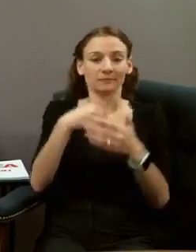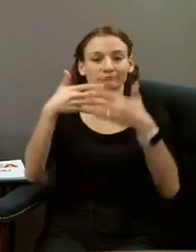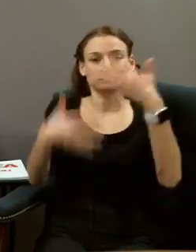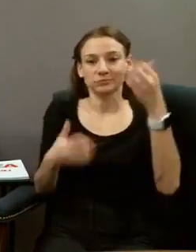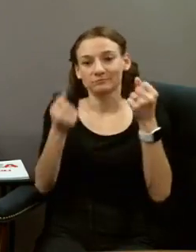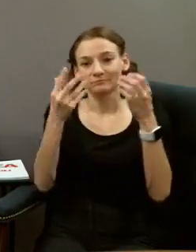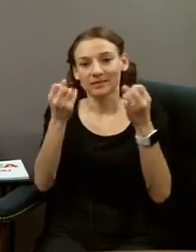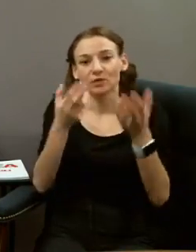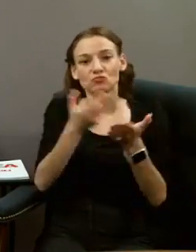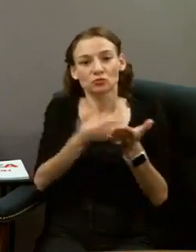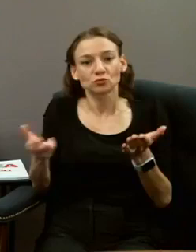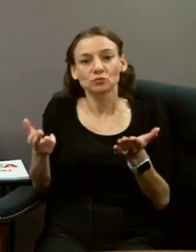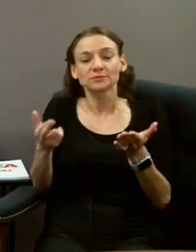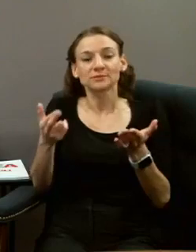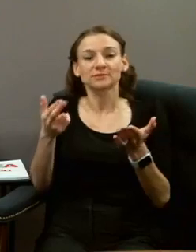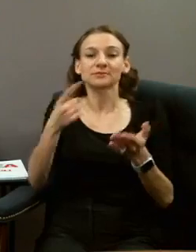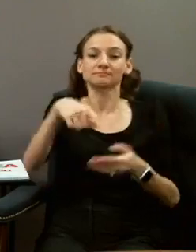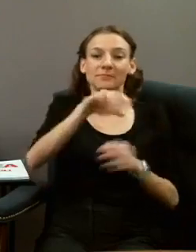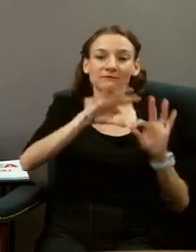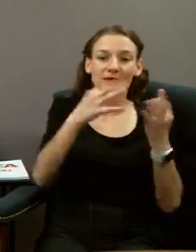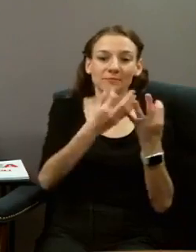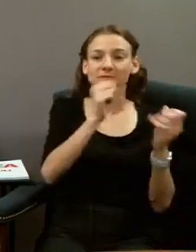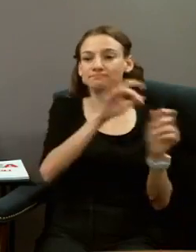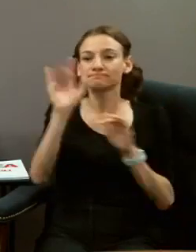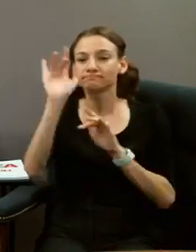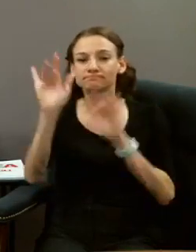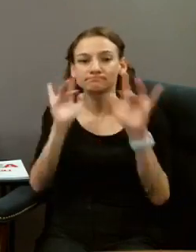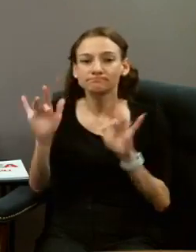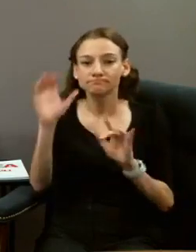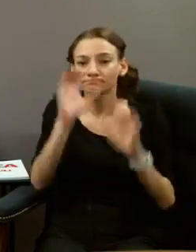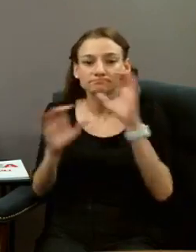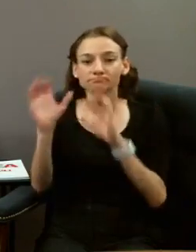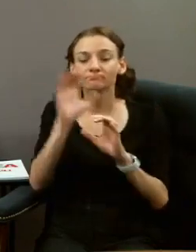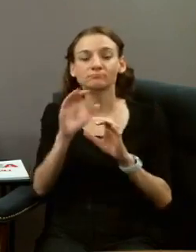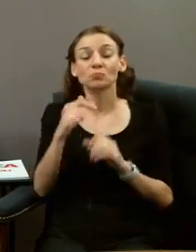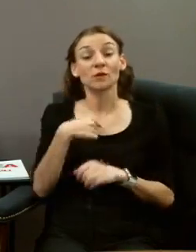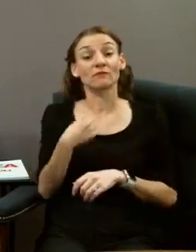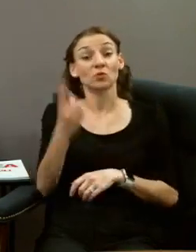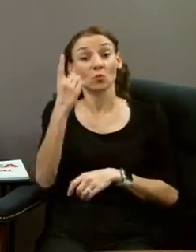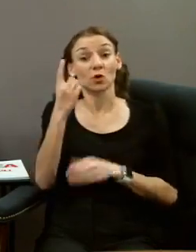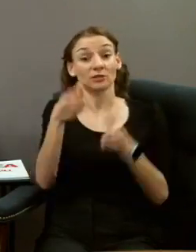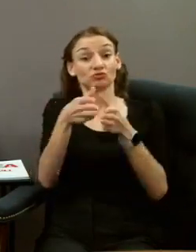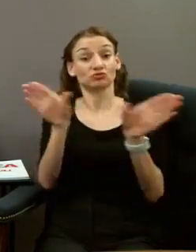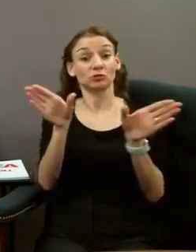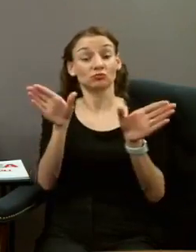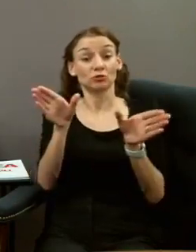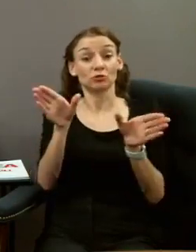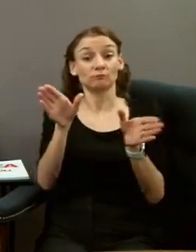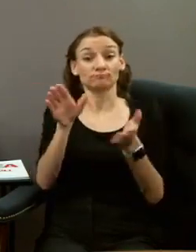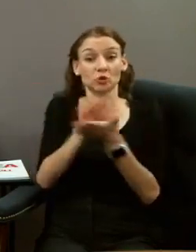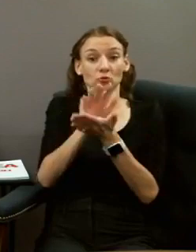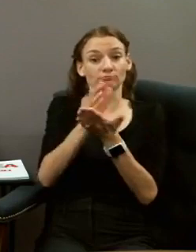as they go back to school, including a general document we call the IDEA manual that provides